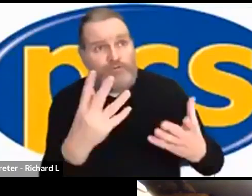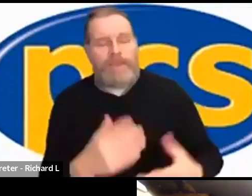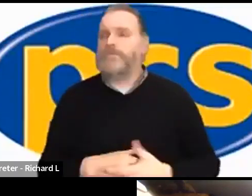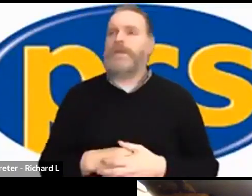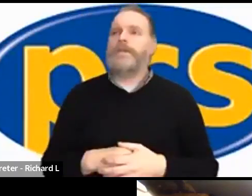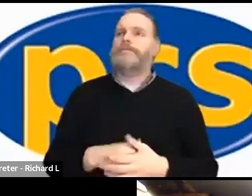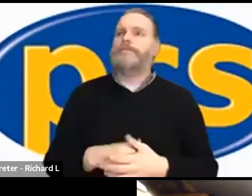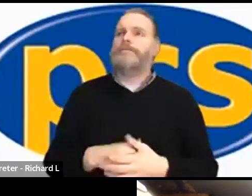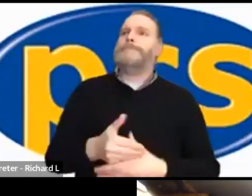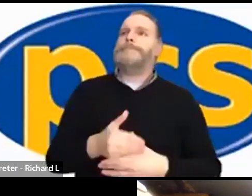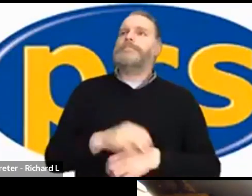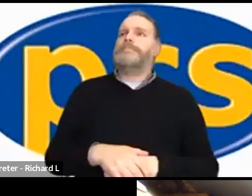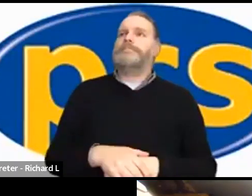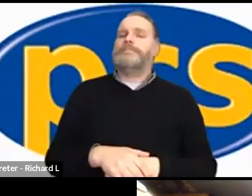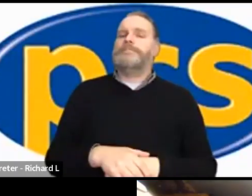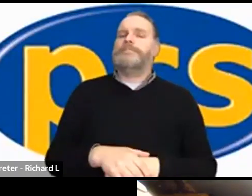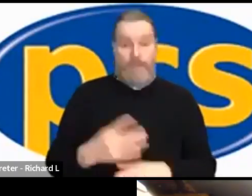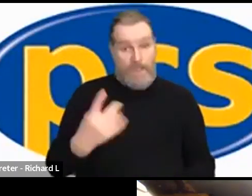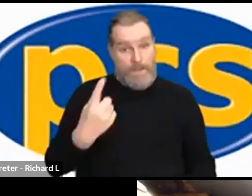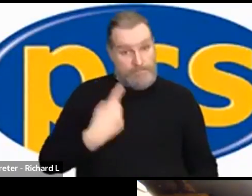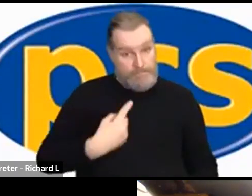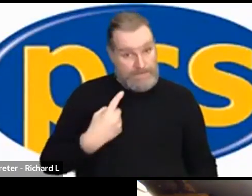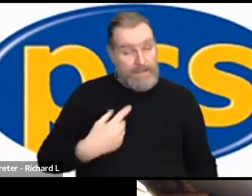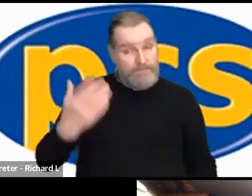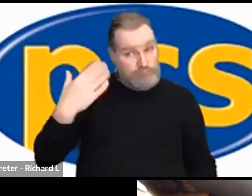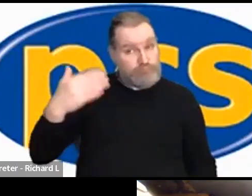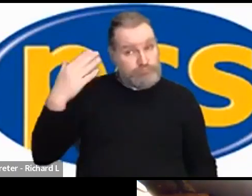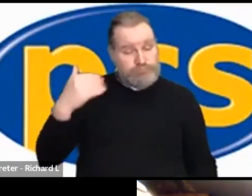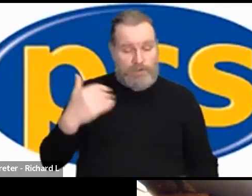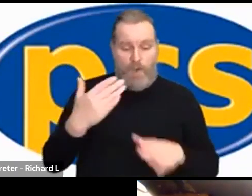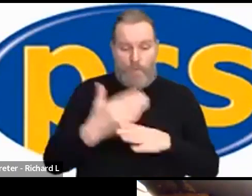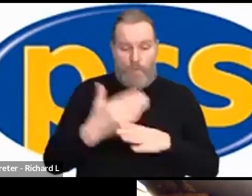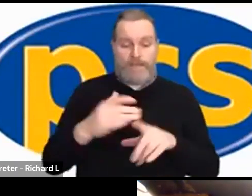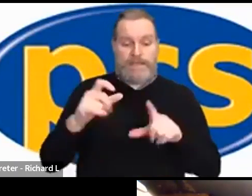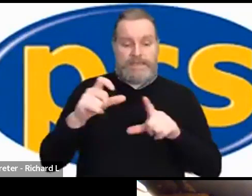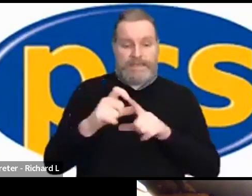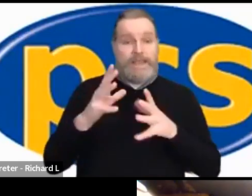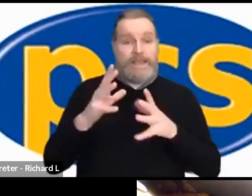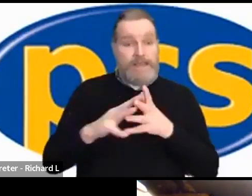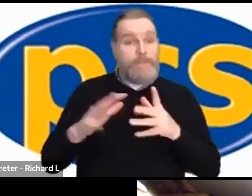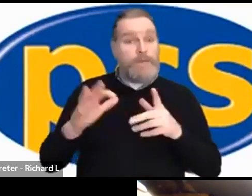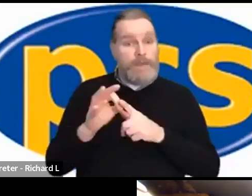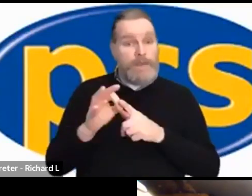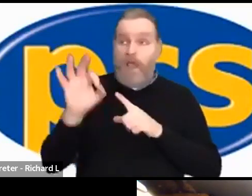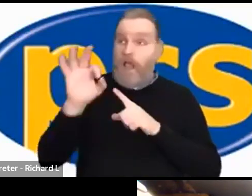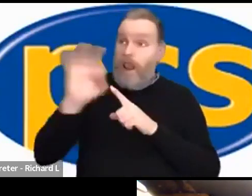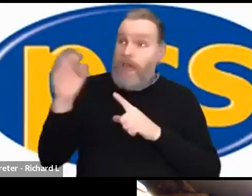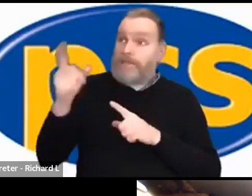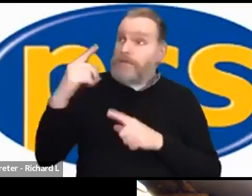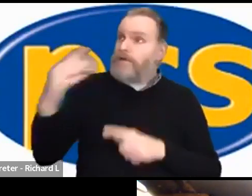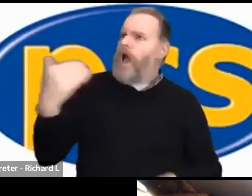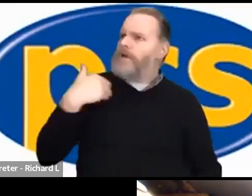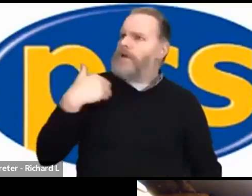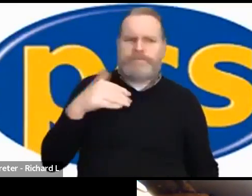can only speak , you know, , you know, if , you know, if I was, I used to work you know, if I was, I used to work in the Dwp many months ago, but if ago, but if I was asked that question now, I would refuse to